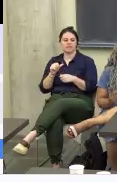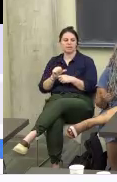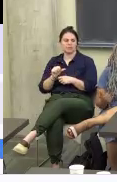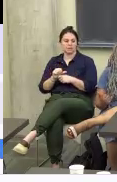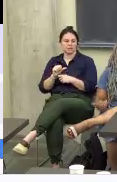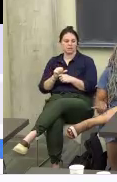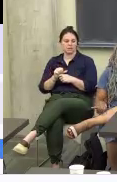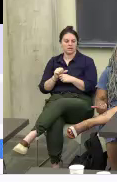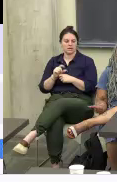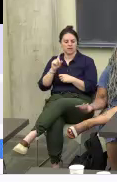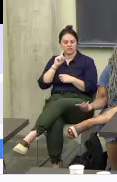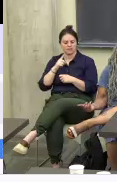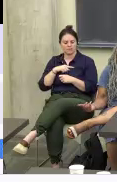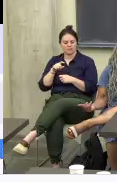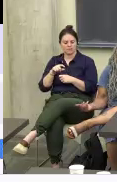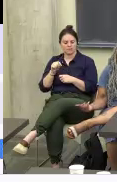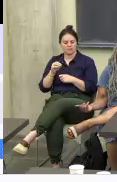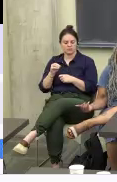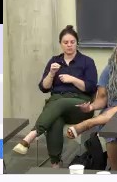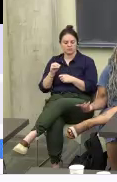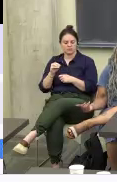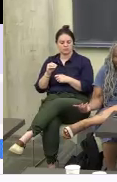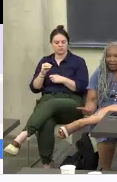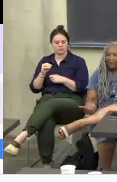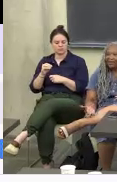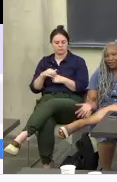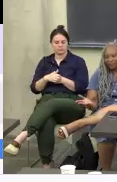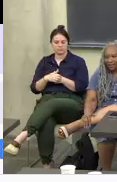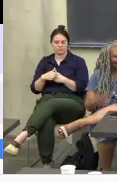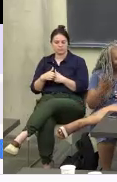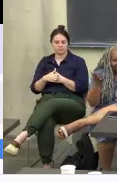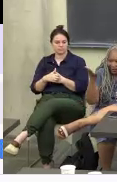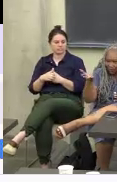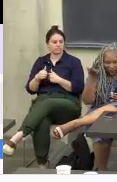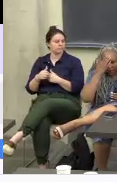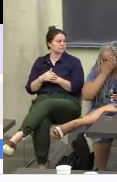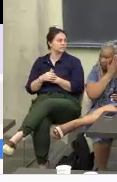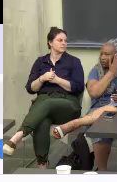And I think we need to think You know, because, you know, like I was we were talking